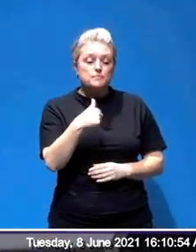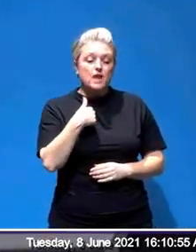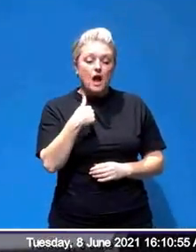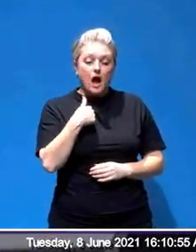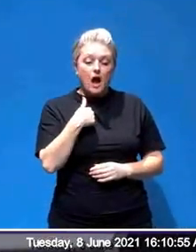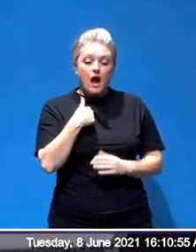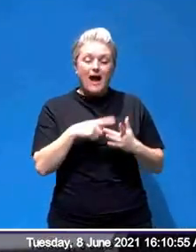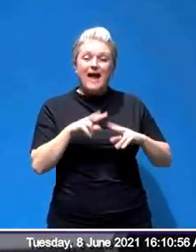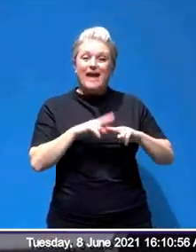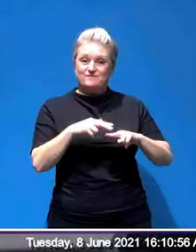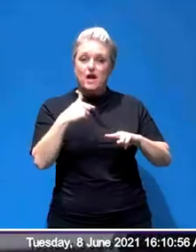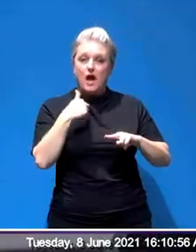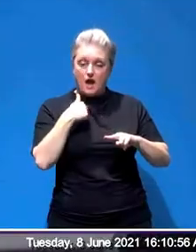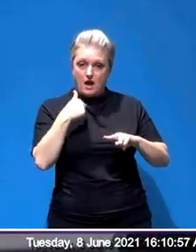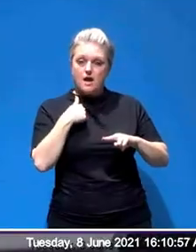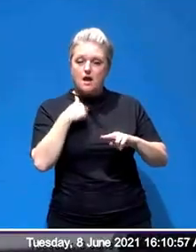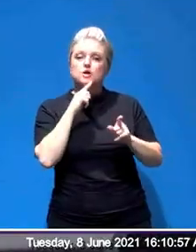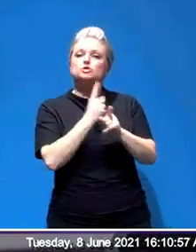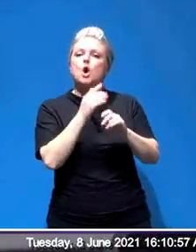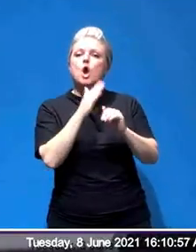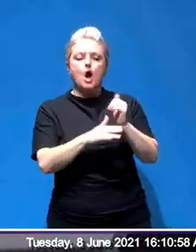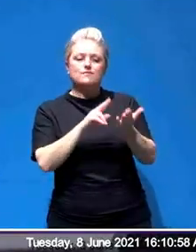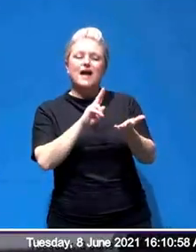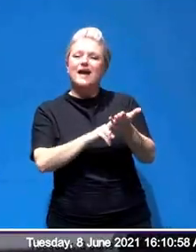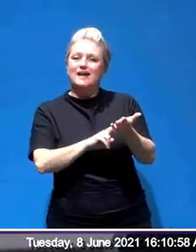experience of N Street, I knew this was a problem with N Street when the front